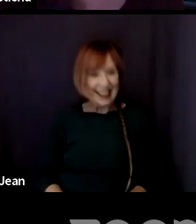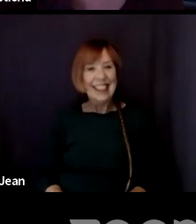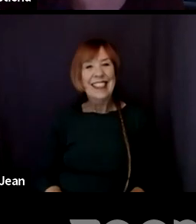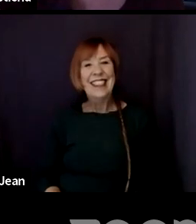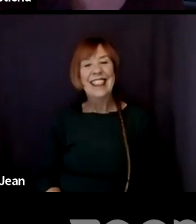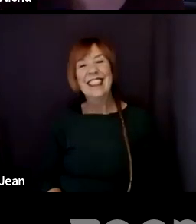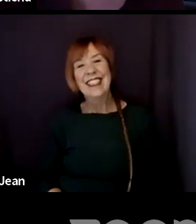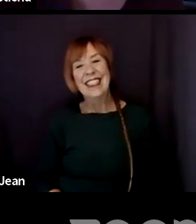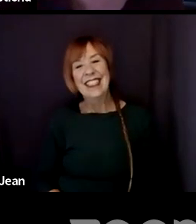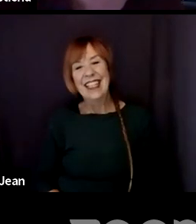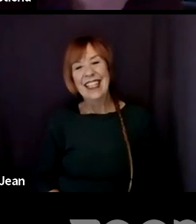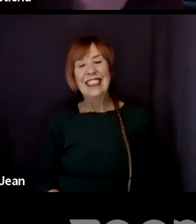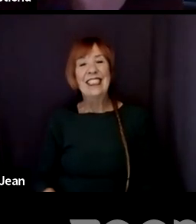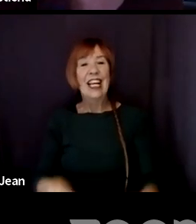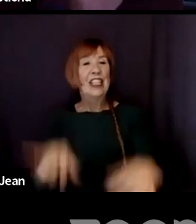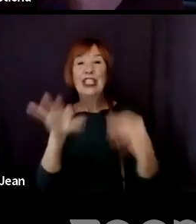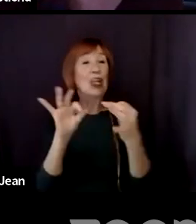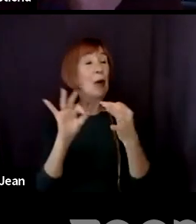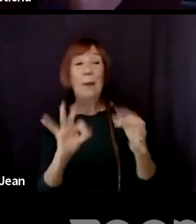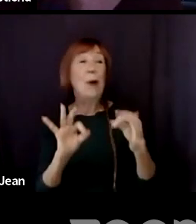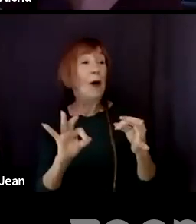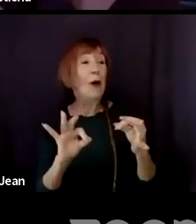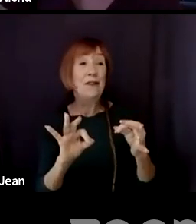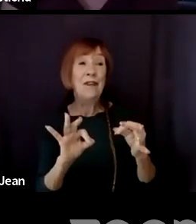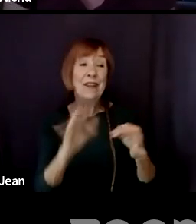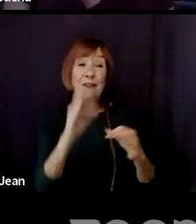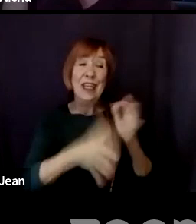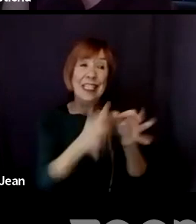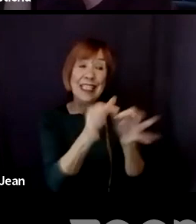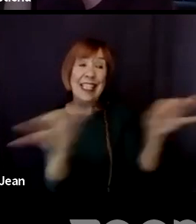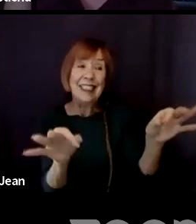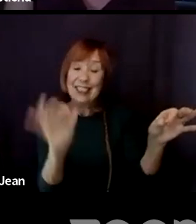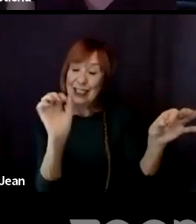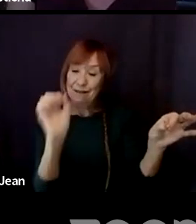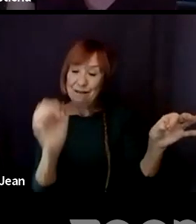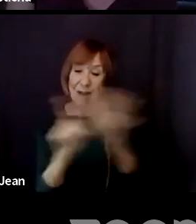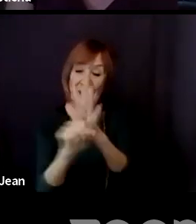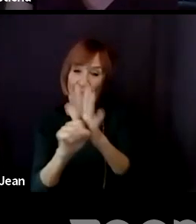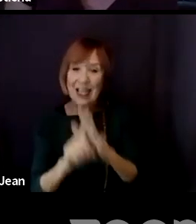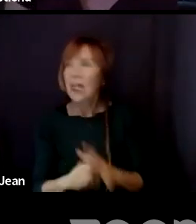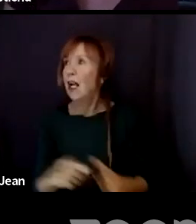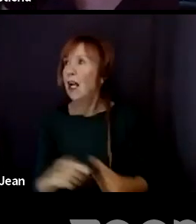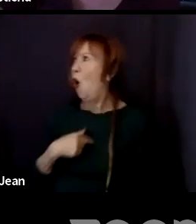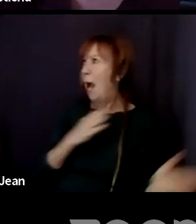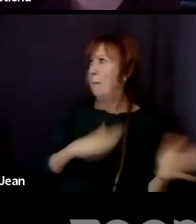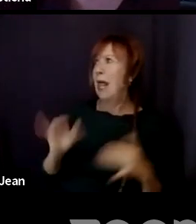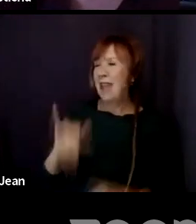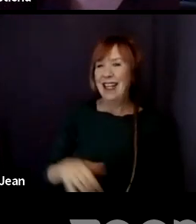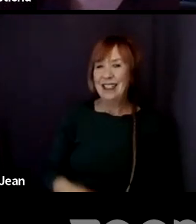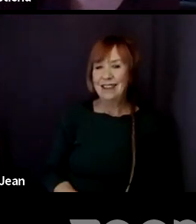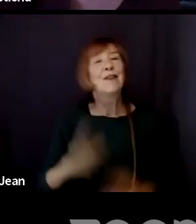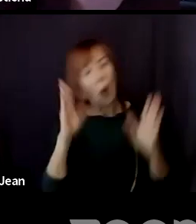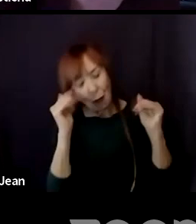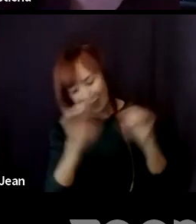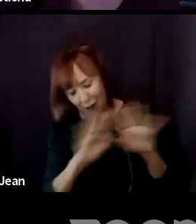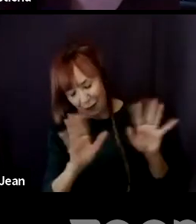It went off perfectly at the end of your statement. I tell you. I planned it that way, I wish no.